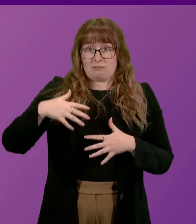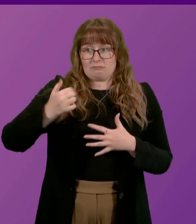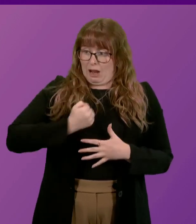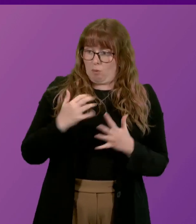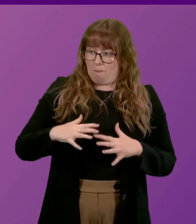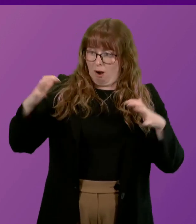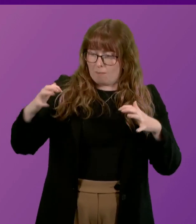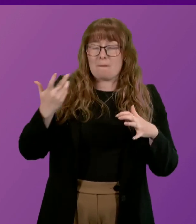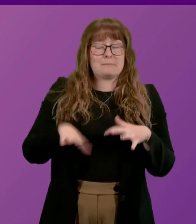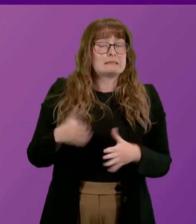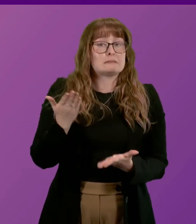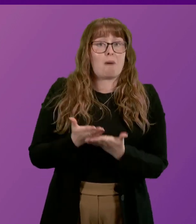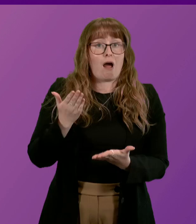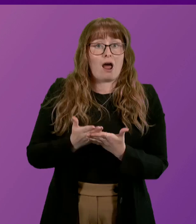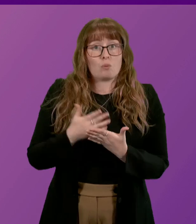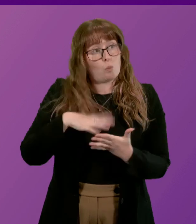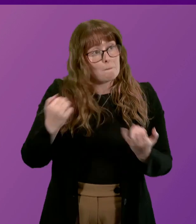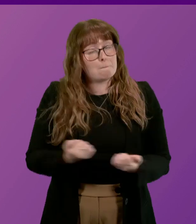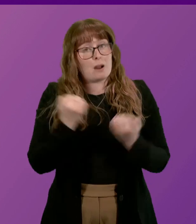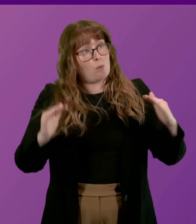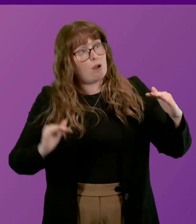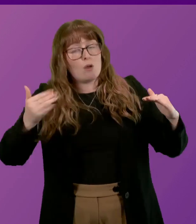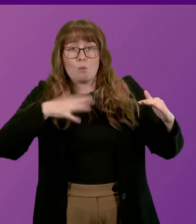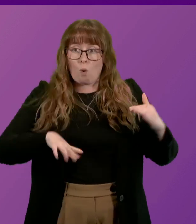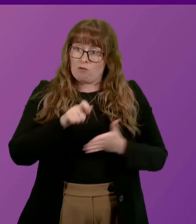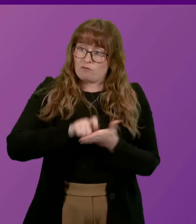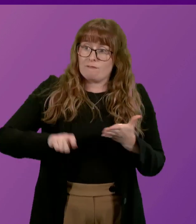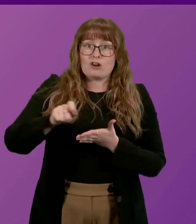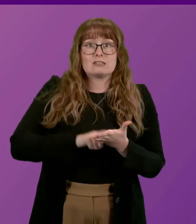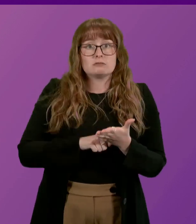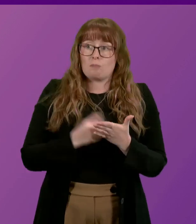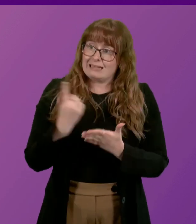which has demanded the power to hold a referendum on independence,